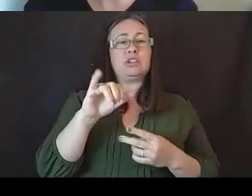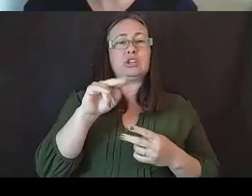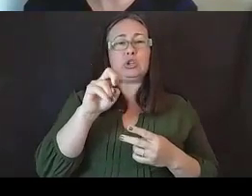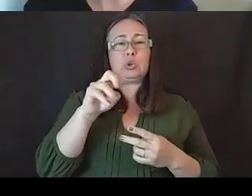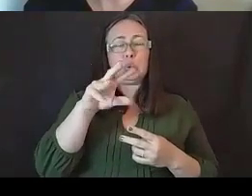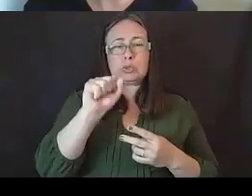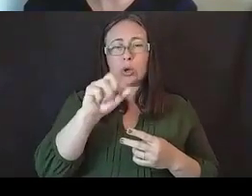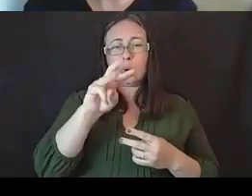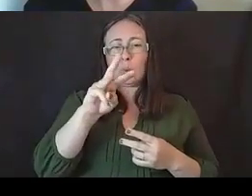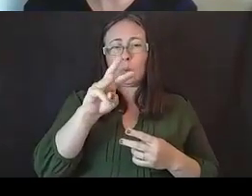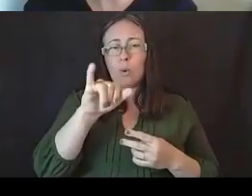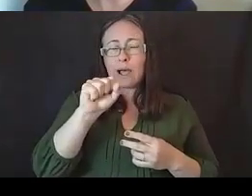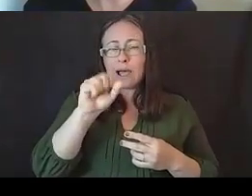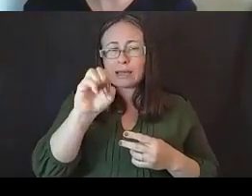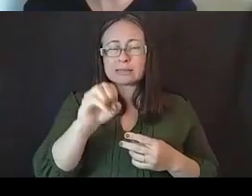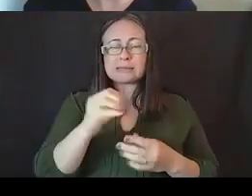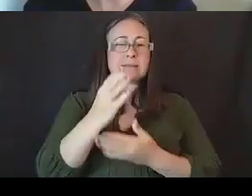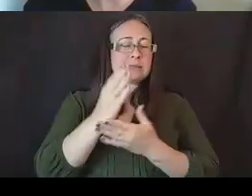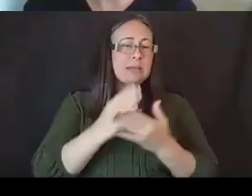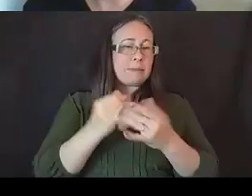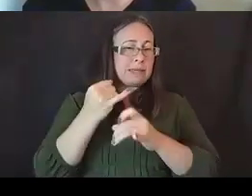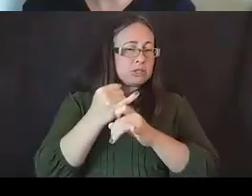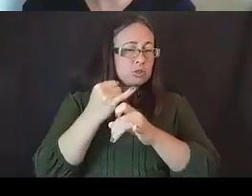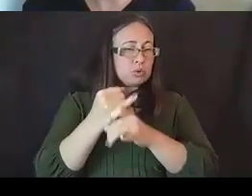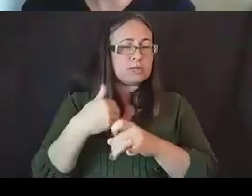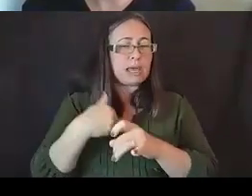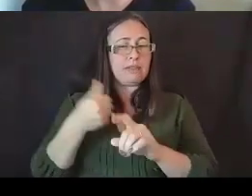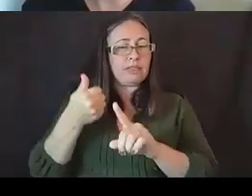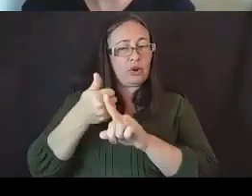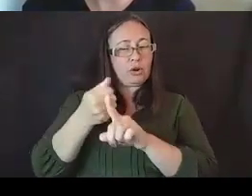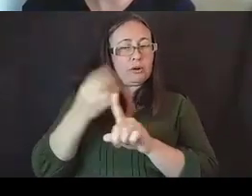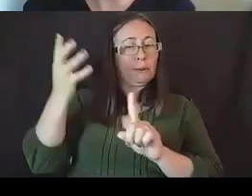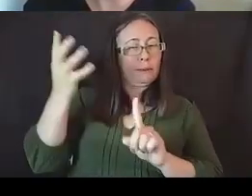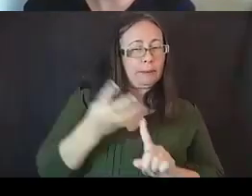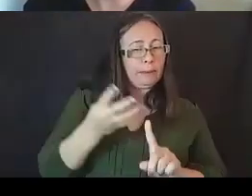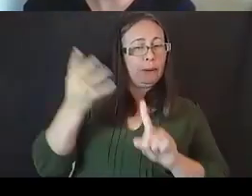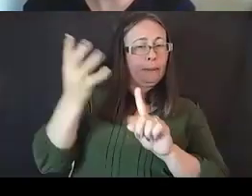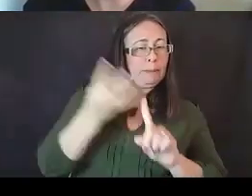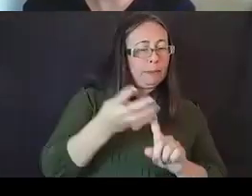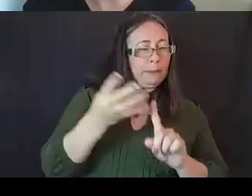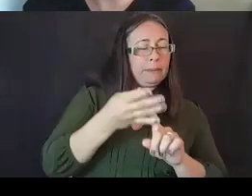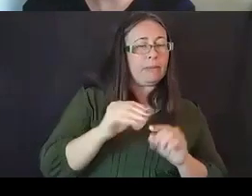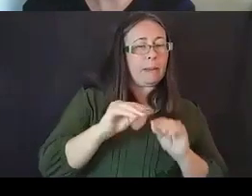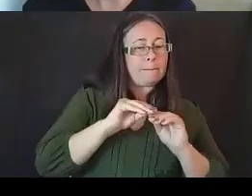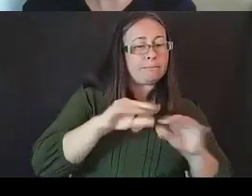and then certain Institutes and Centers have their own feeds where they're populating this information,